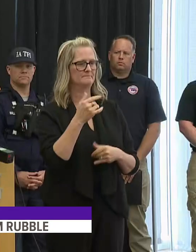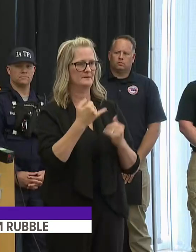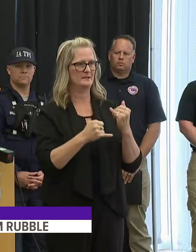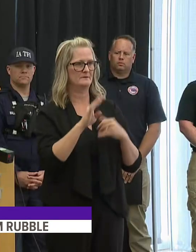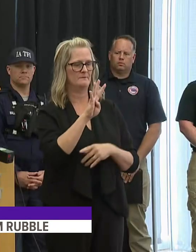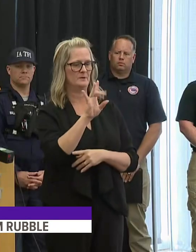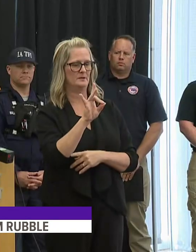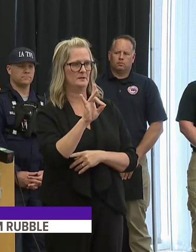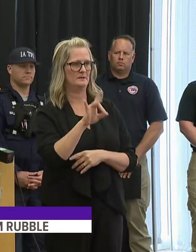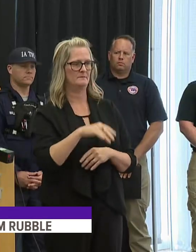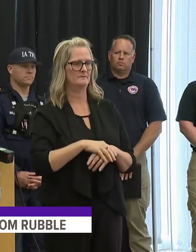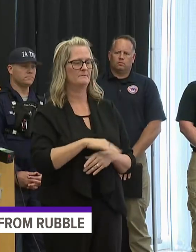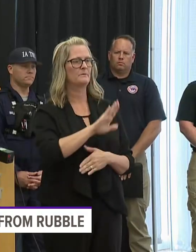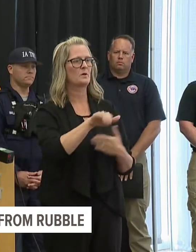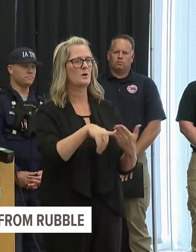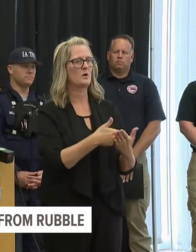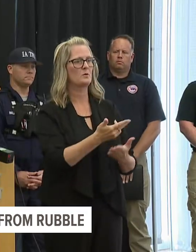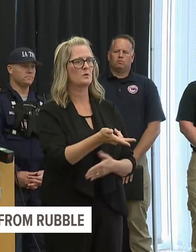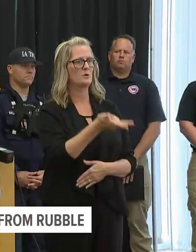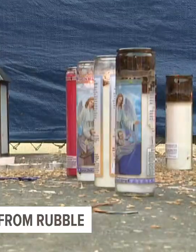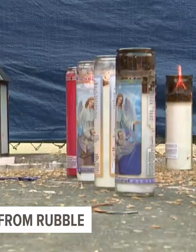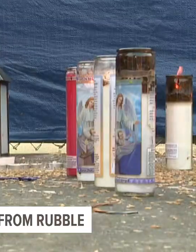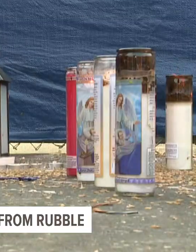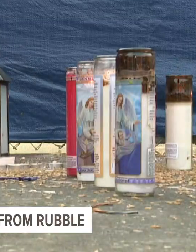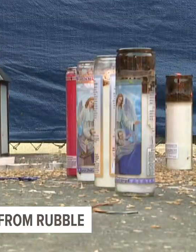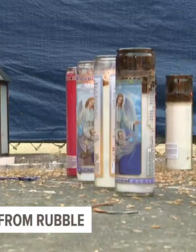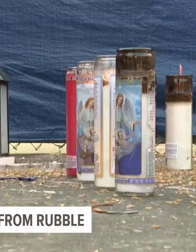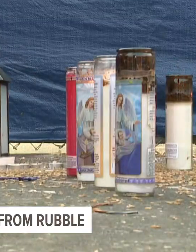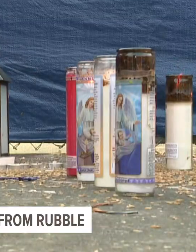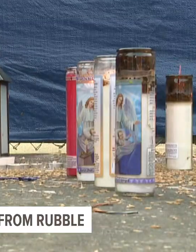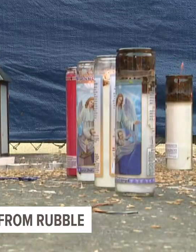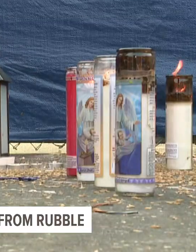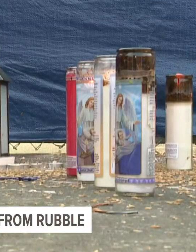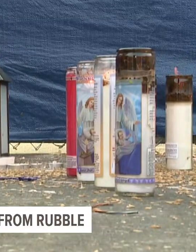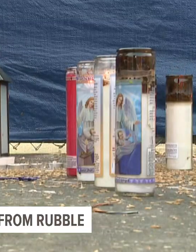the scene over the past 48 hour. All three men that were unaccoud